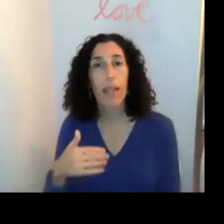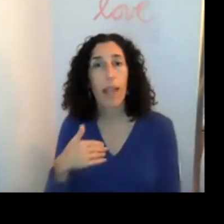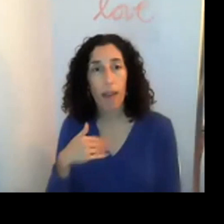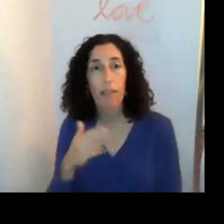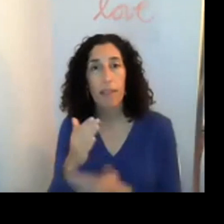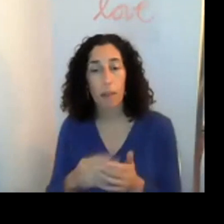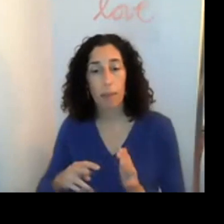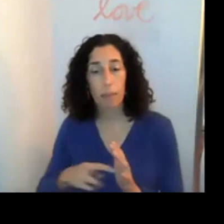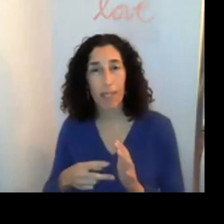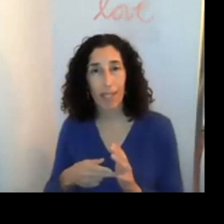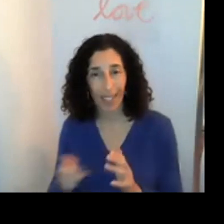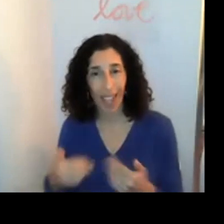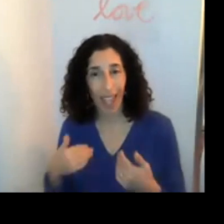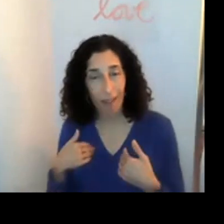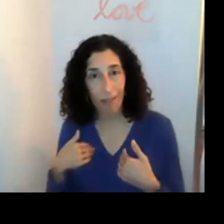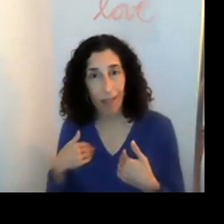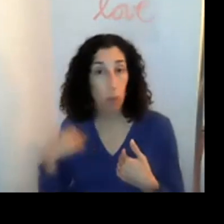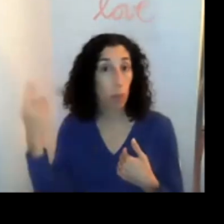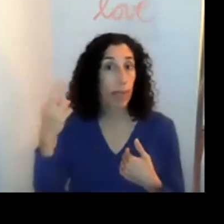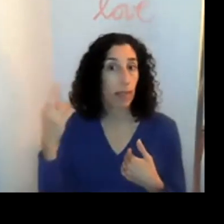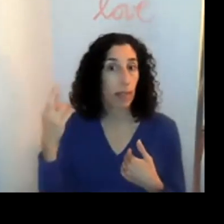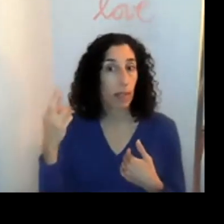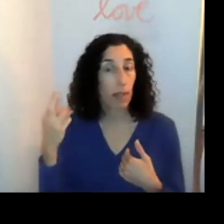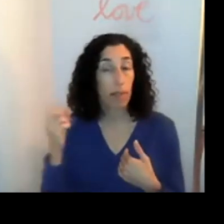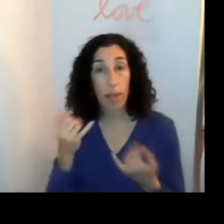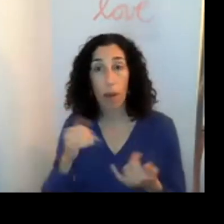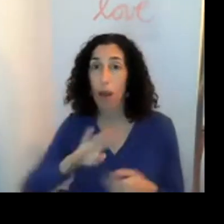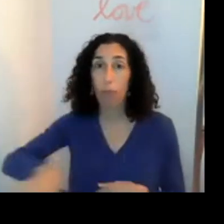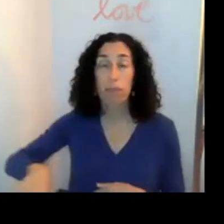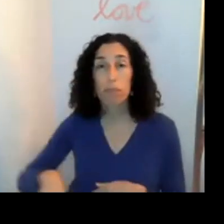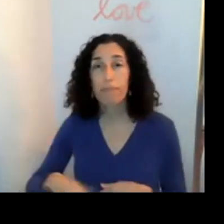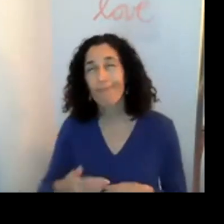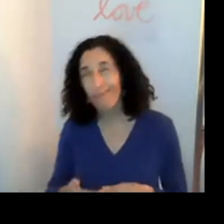again for being here and celebrating with us. Yes! >> Thanks so much, everyone. Congrats too!